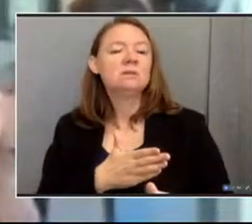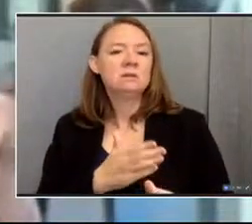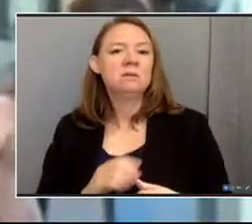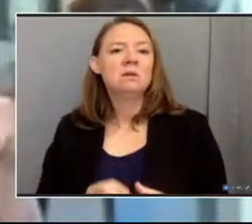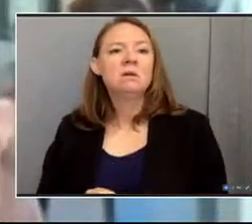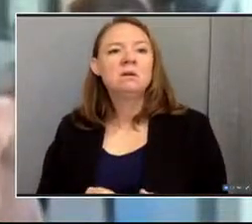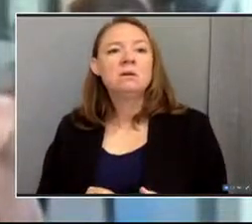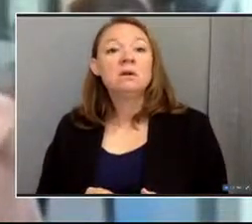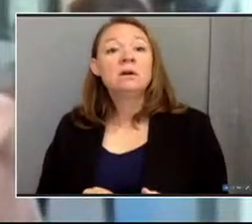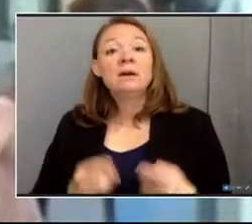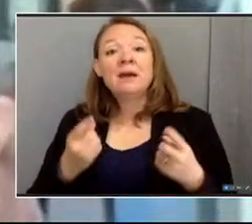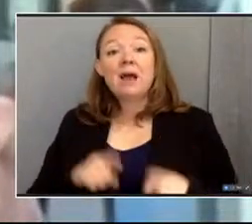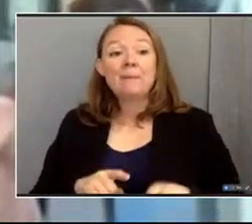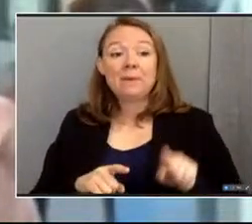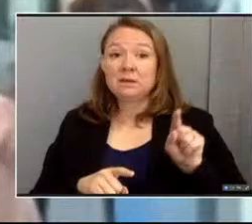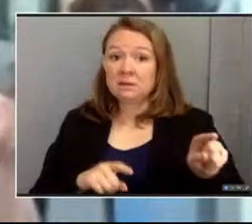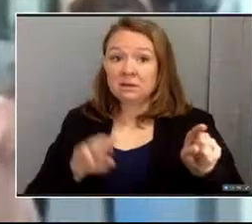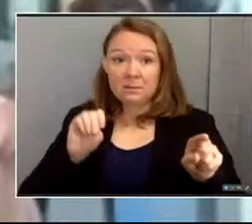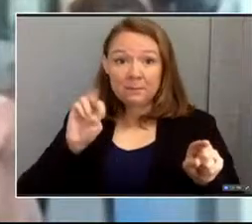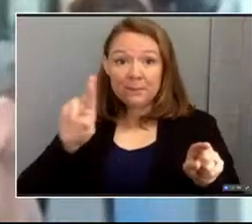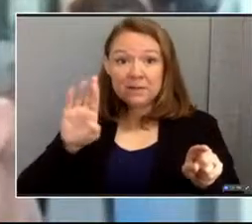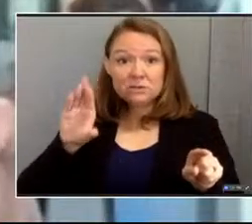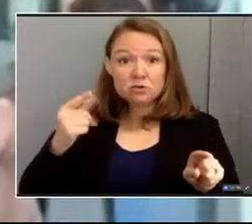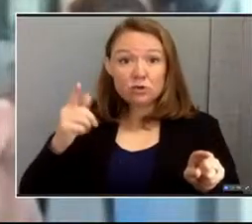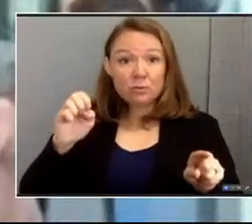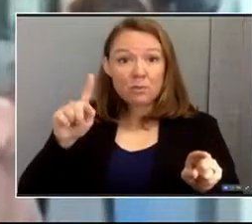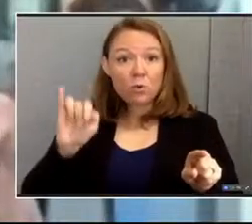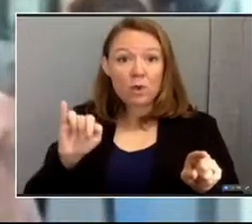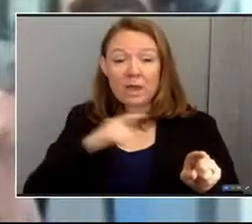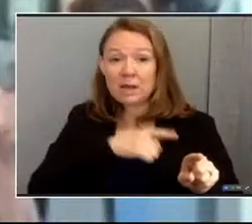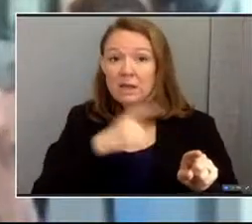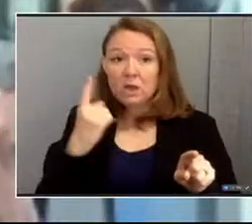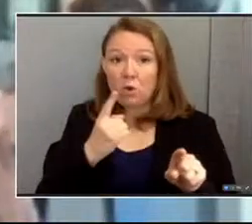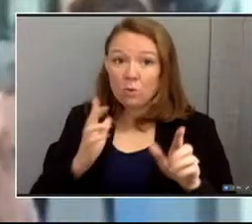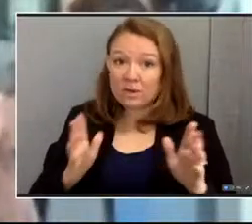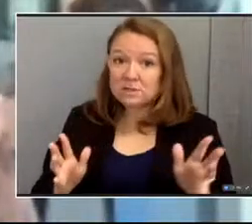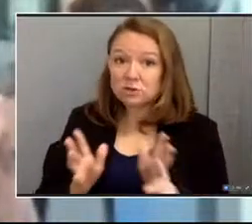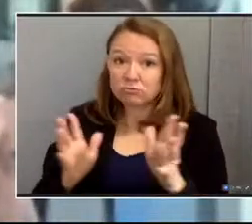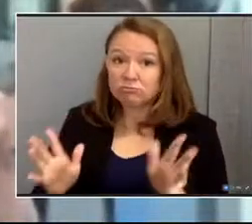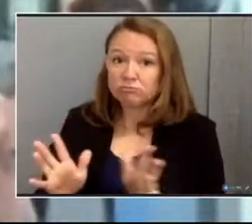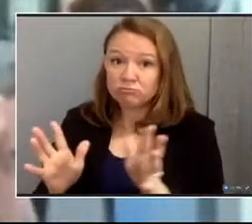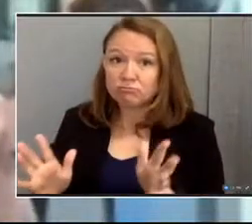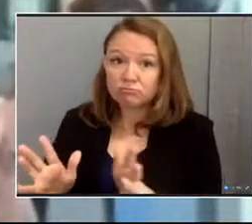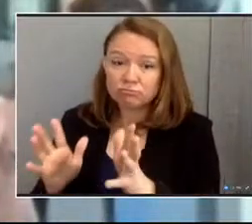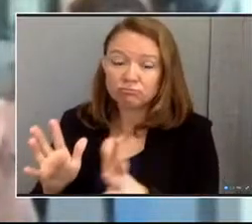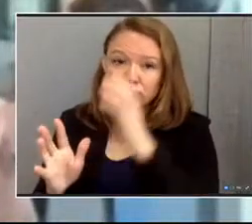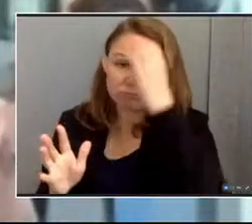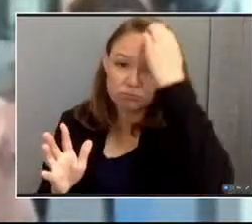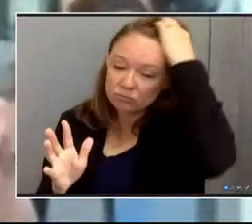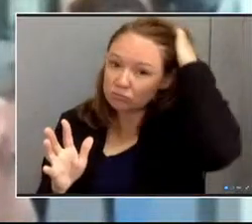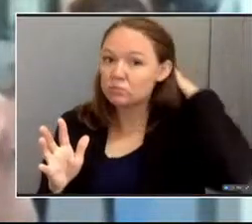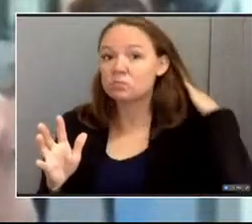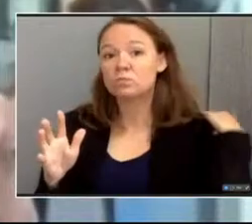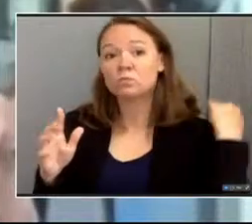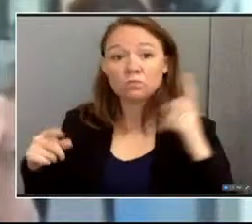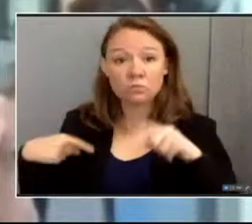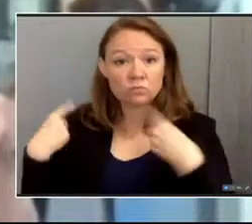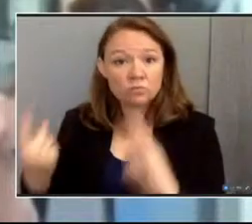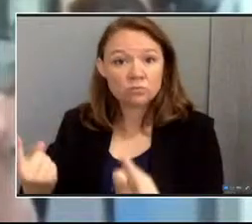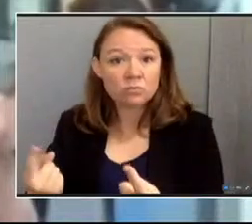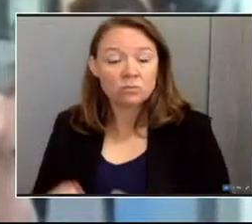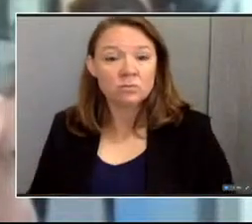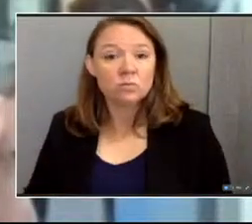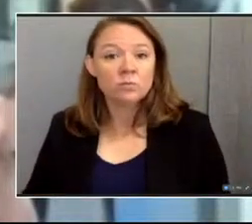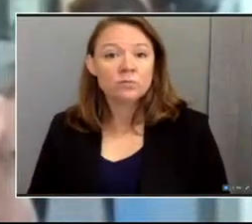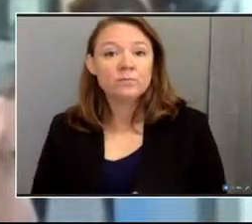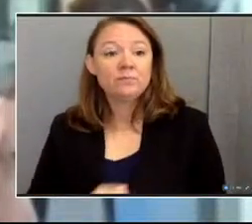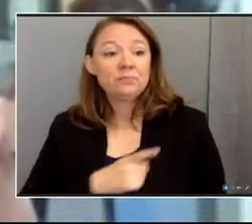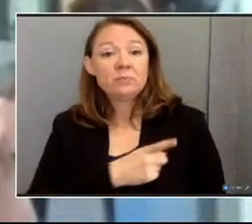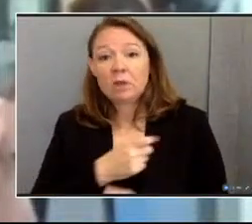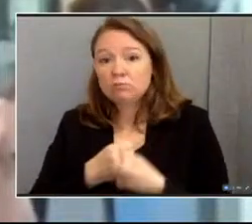Bogeti always encouraged me to do so and was so supportive in continuing my music lessons and